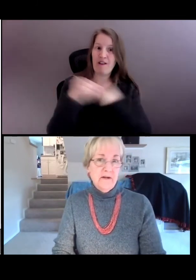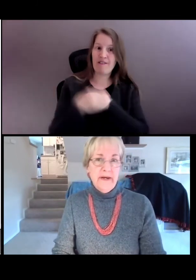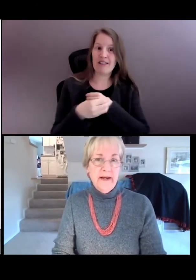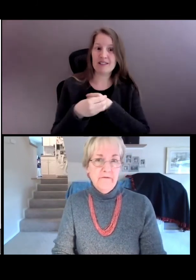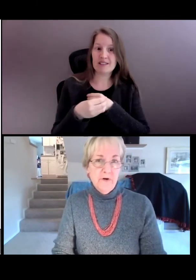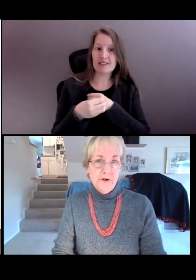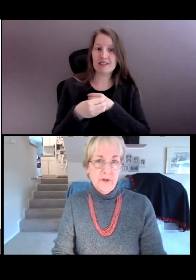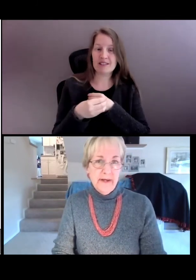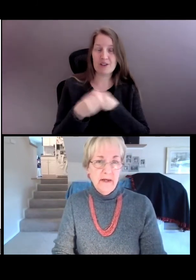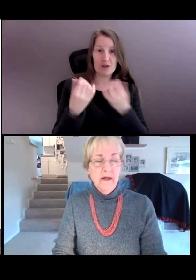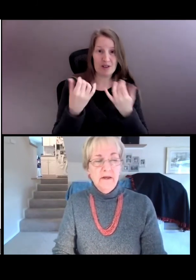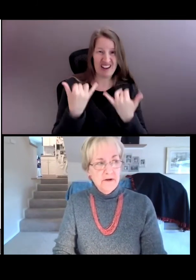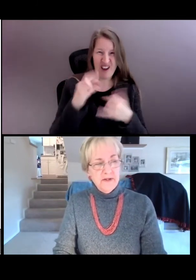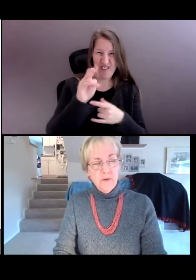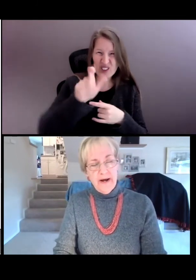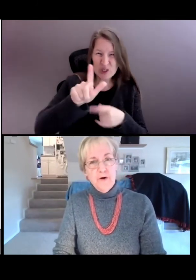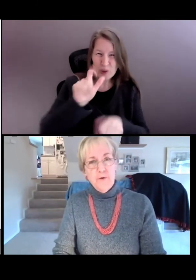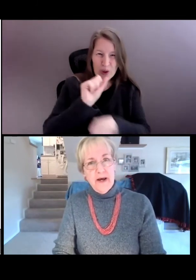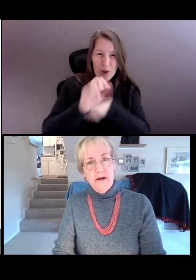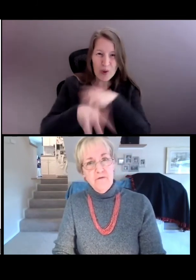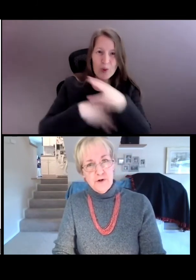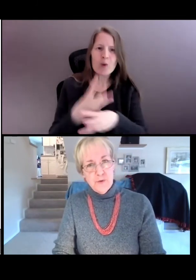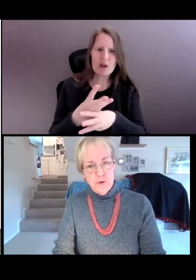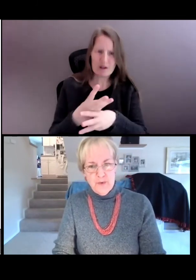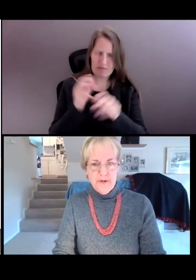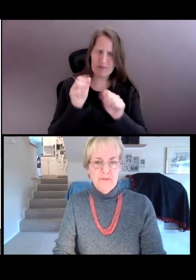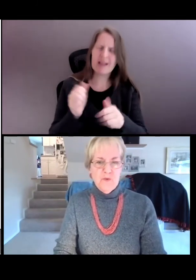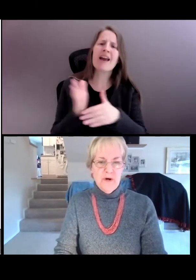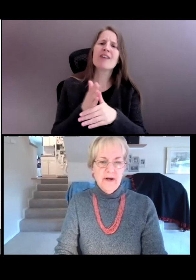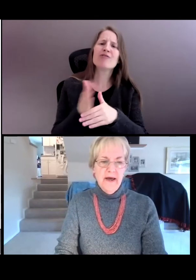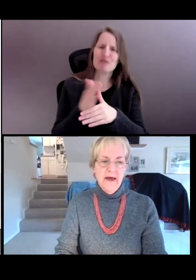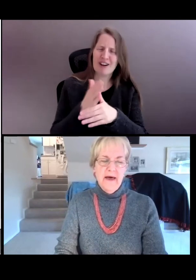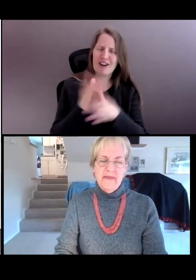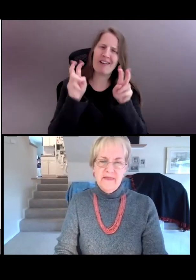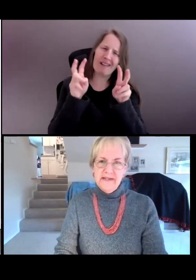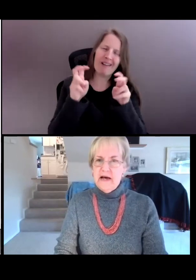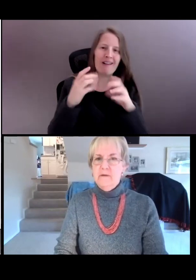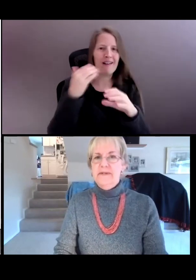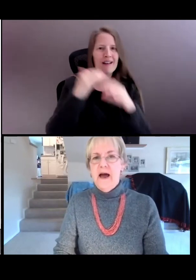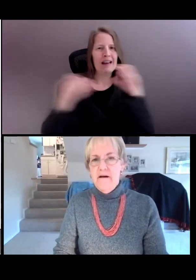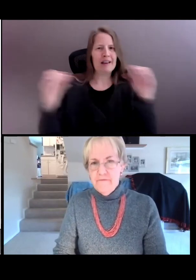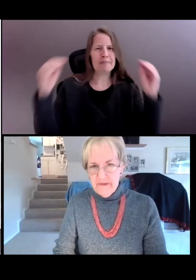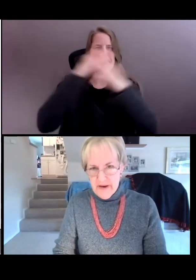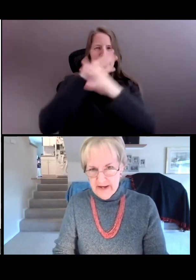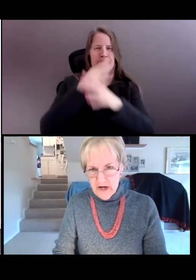meeting virtually there is a way to create a virtual bulletin board that helps everybody